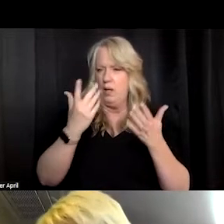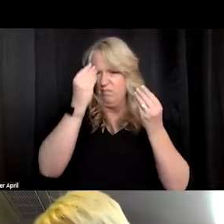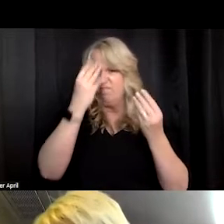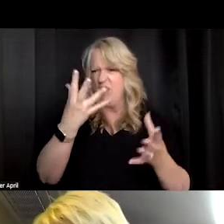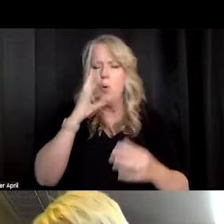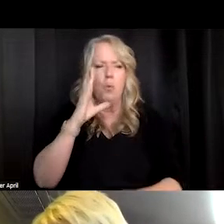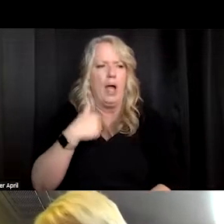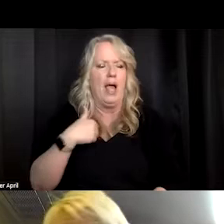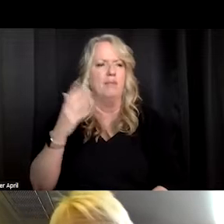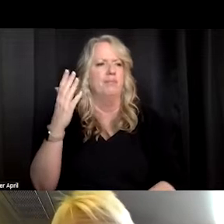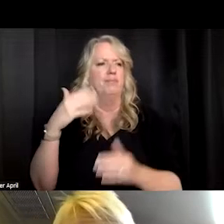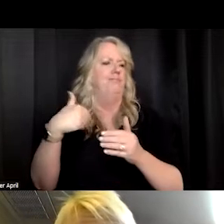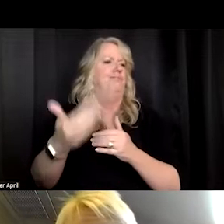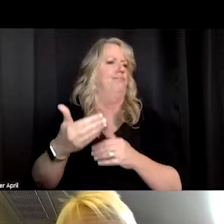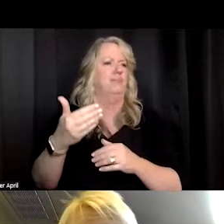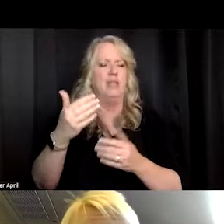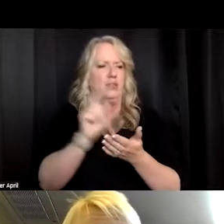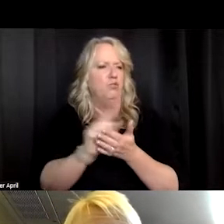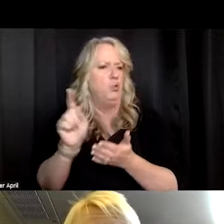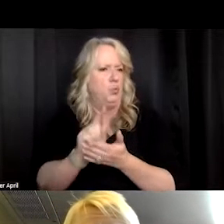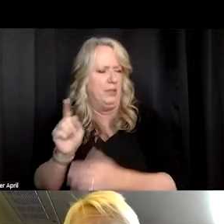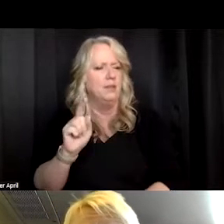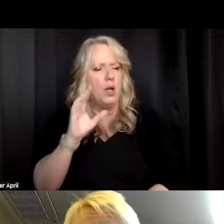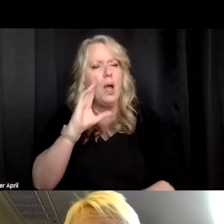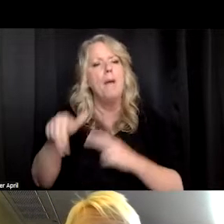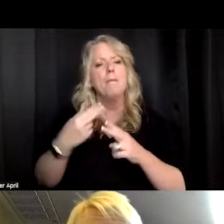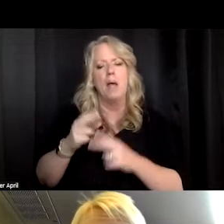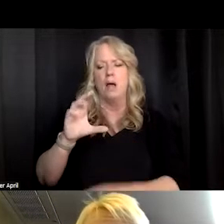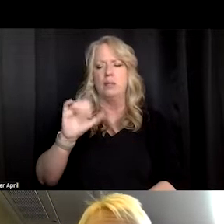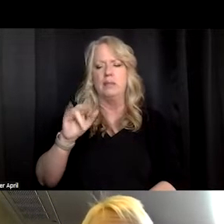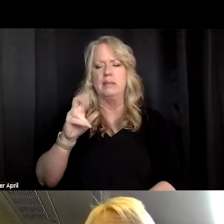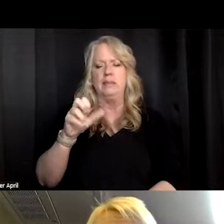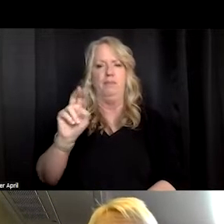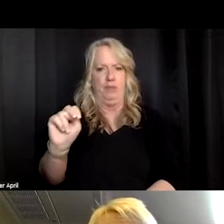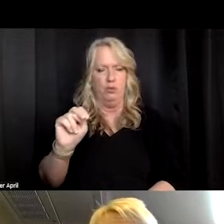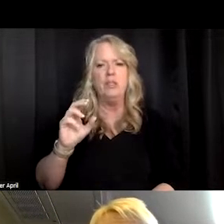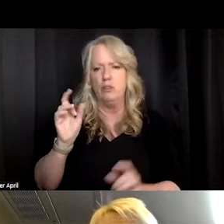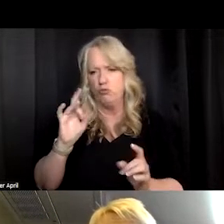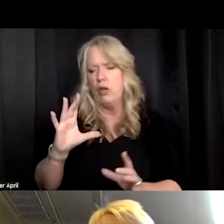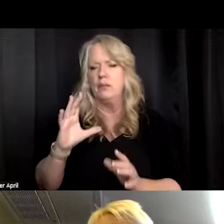SO, ONE NEWS PIECE WE WANTED TO POINT OUT TODAY , WE ARE GOING TO HAVE A SPEAKER, IN THE NEXT -- FEW